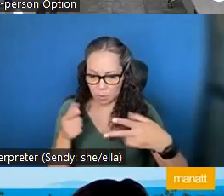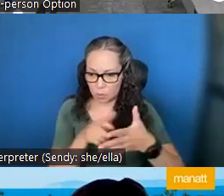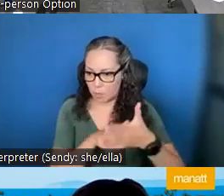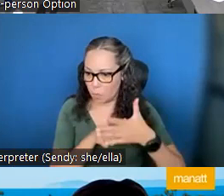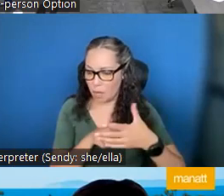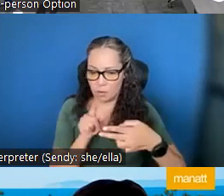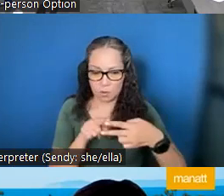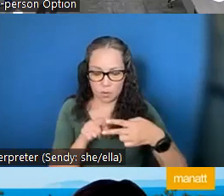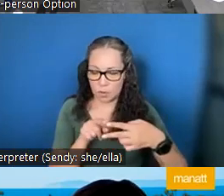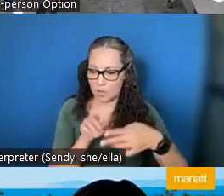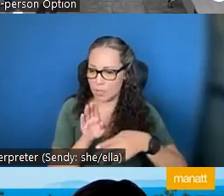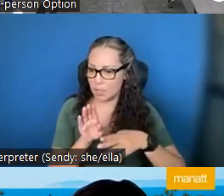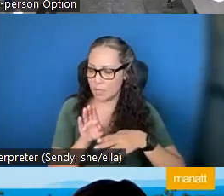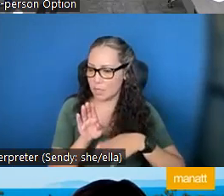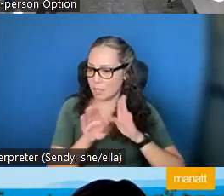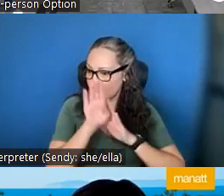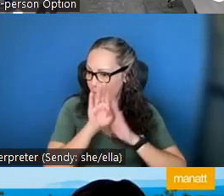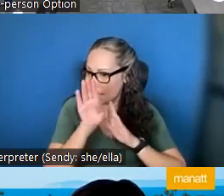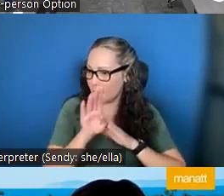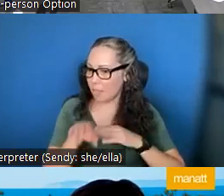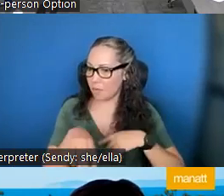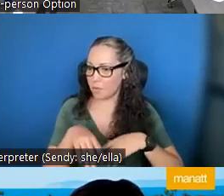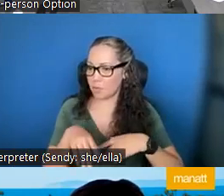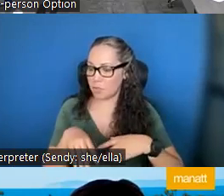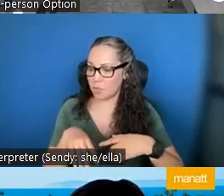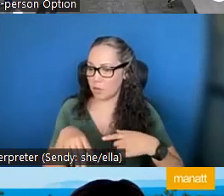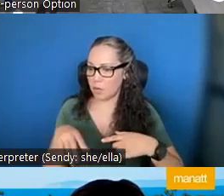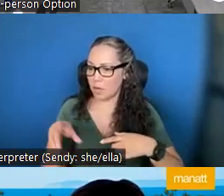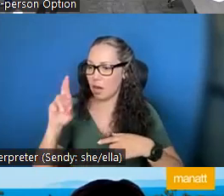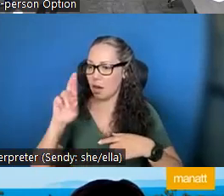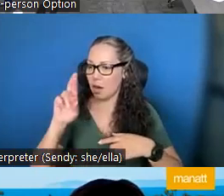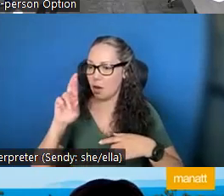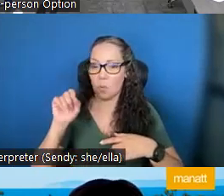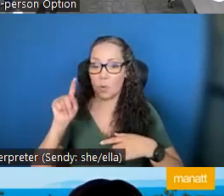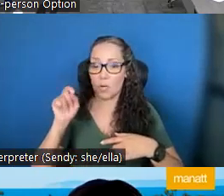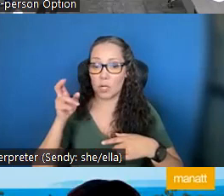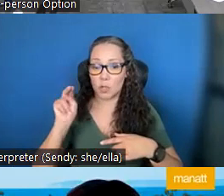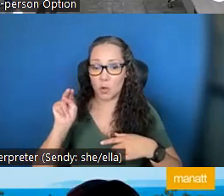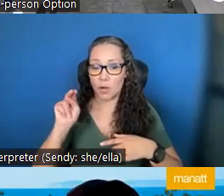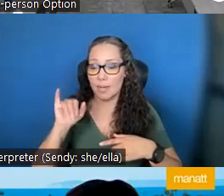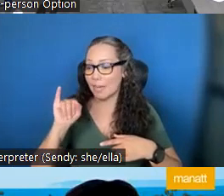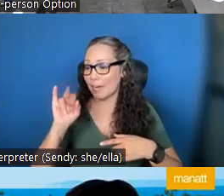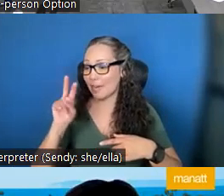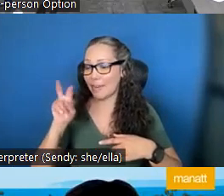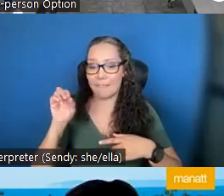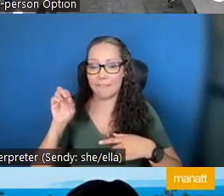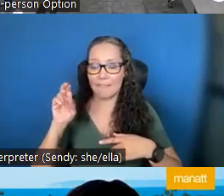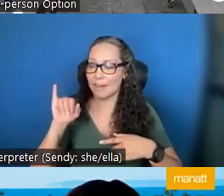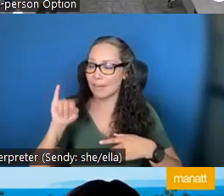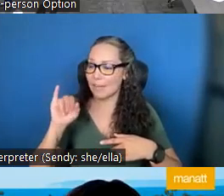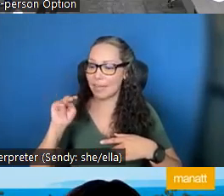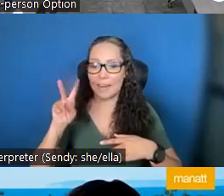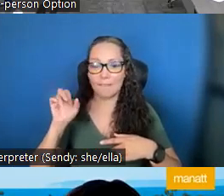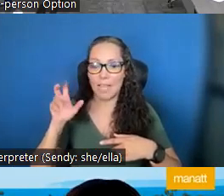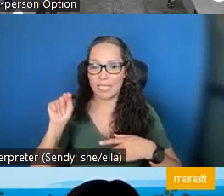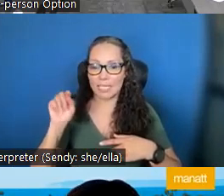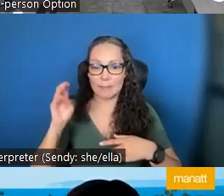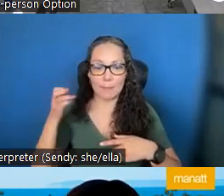a business case or a a return investment case yes one comment from the manat folks um which